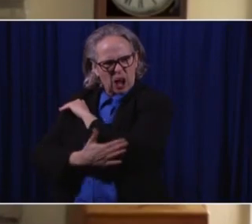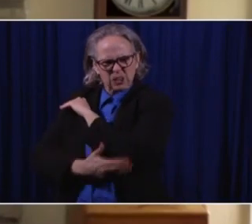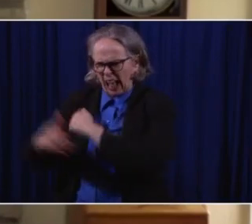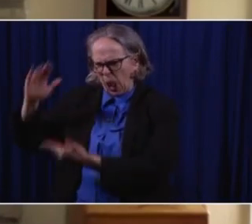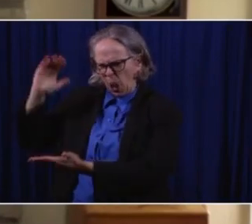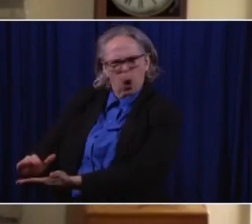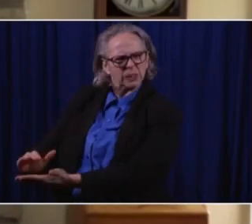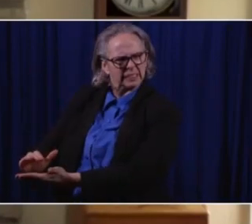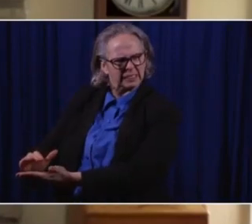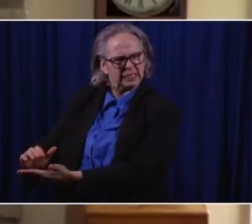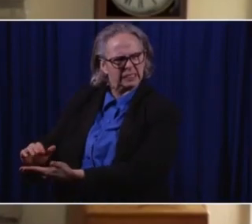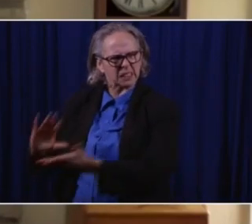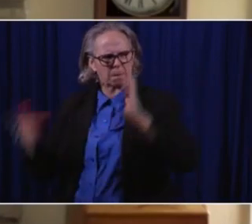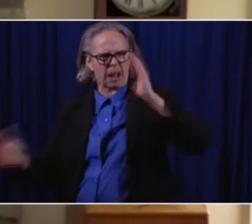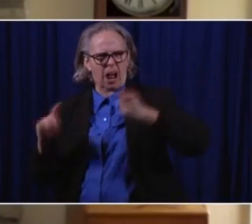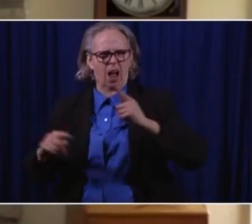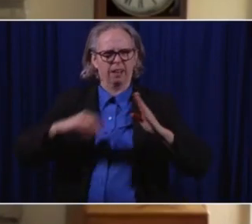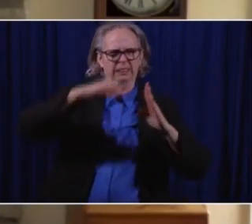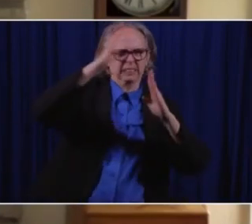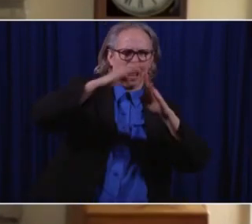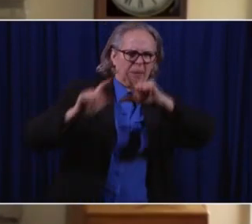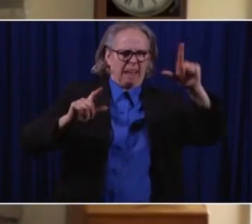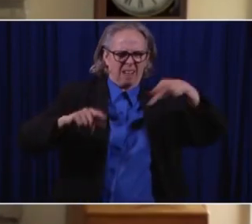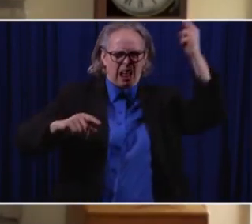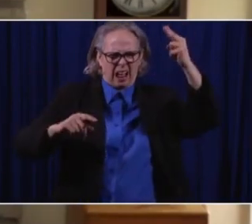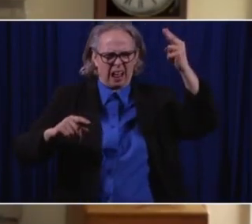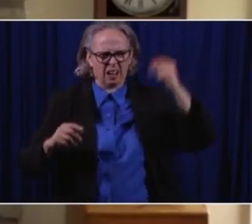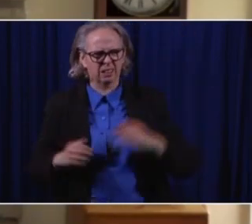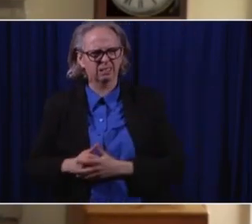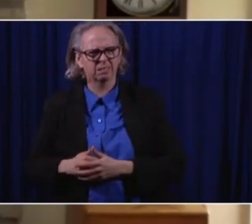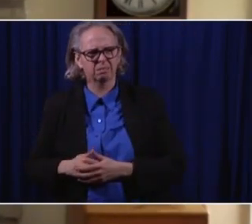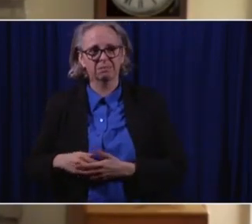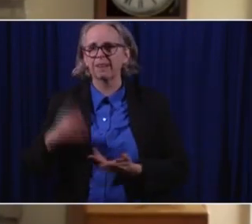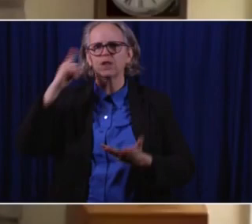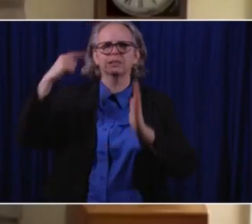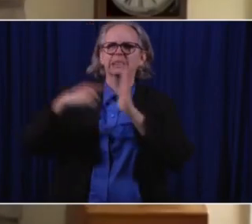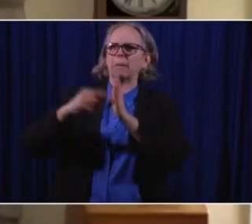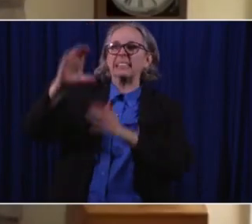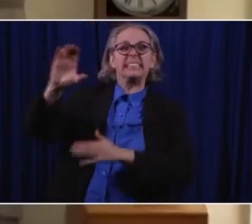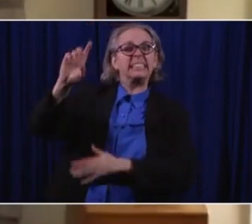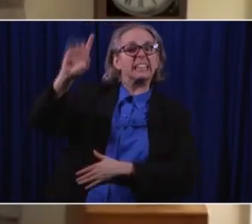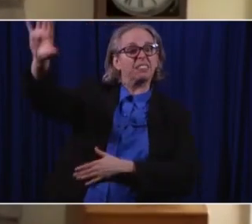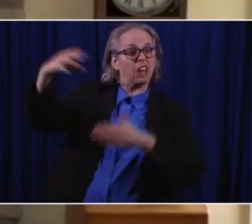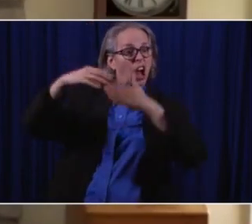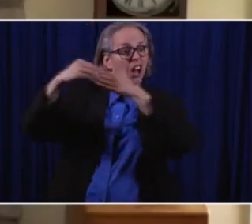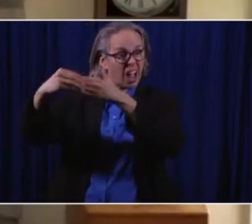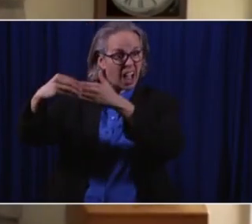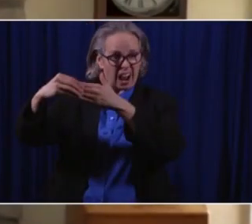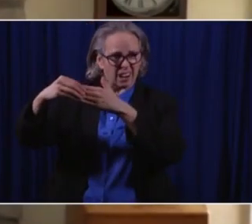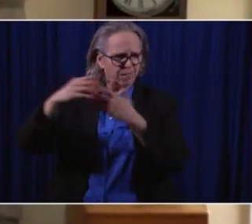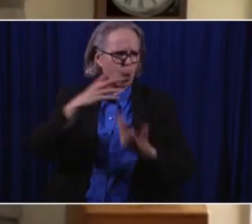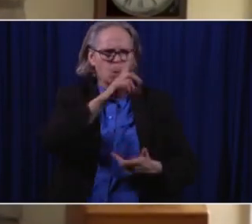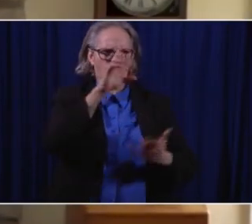minute down alas Cali is fitting County. But even in Benton County or 88 highest cow. You know lowest County and